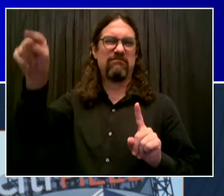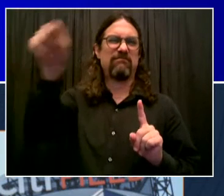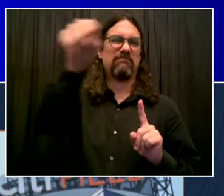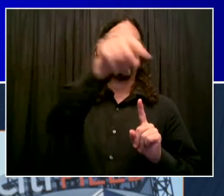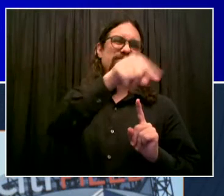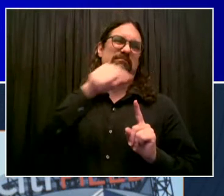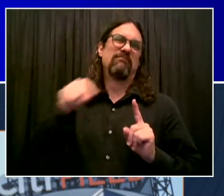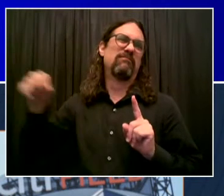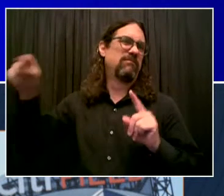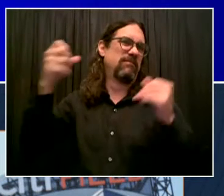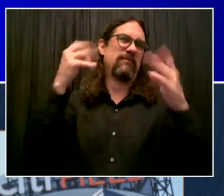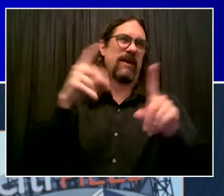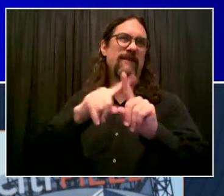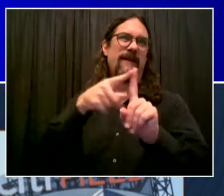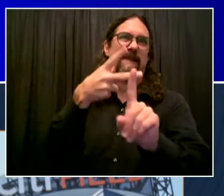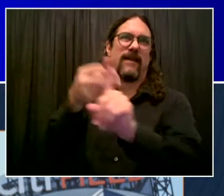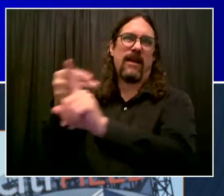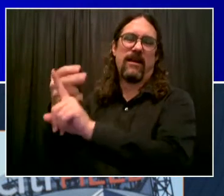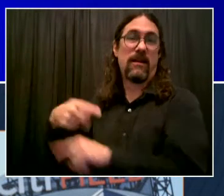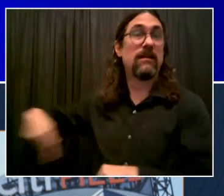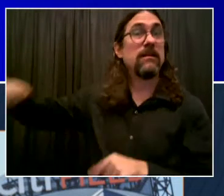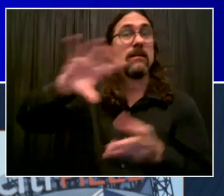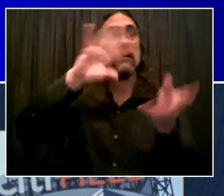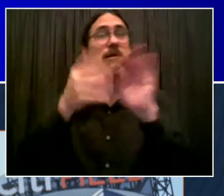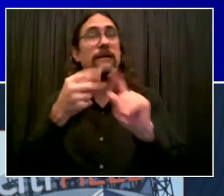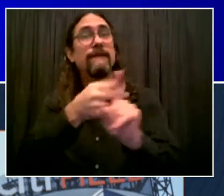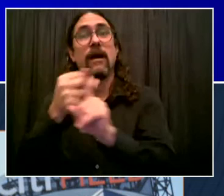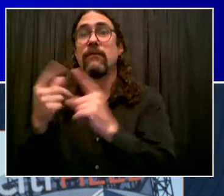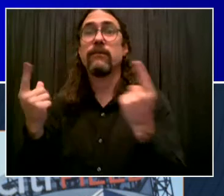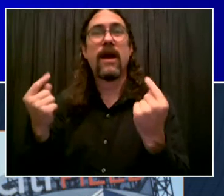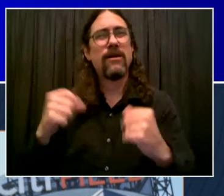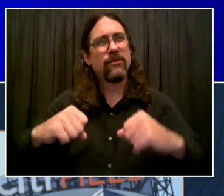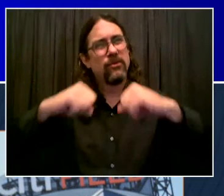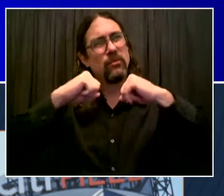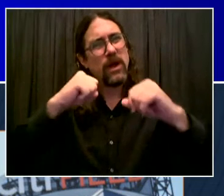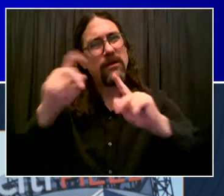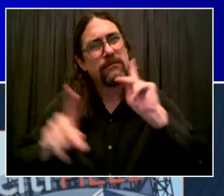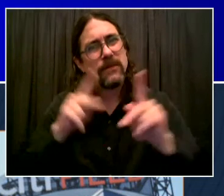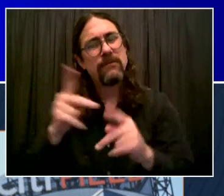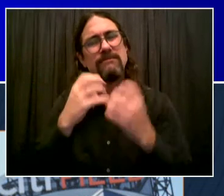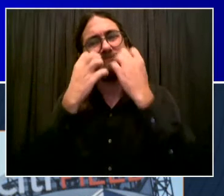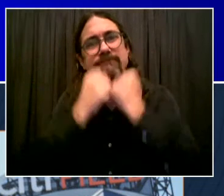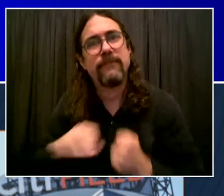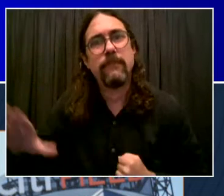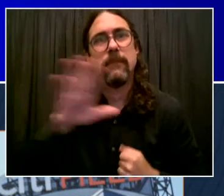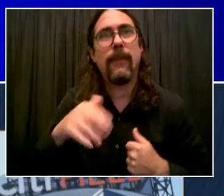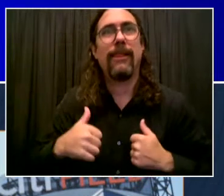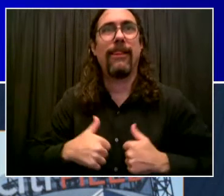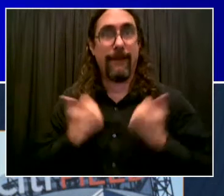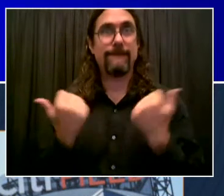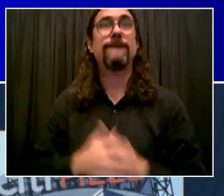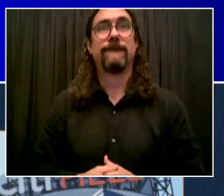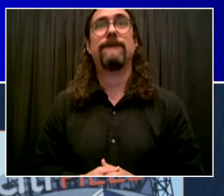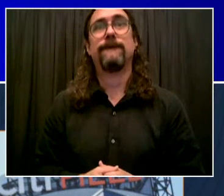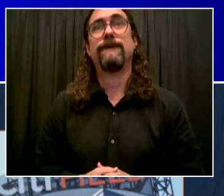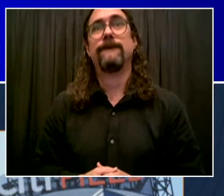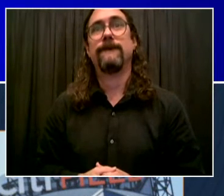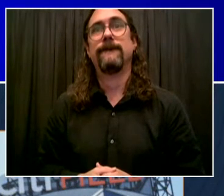DAY. EVERY ONE OF THEM SAVING LIVES AND PROTECTING FAMILIES. IT IS AMAZING